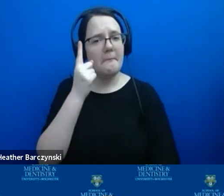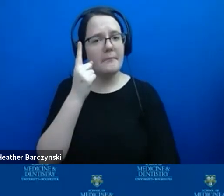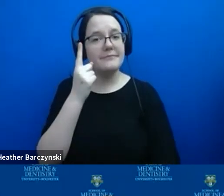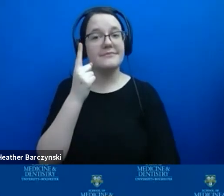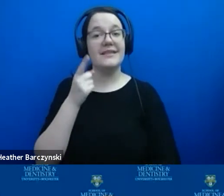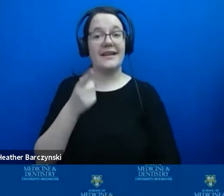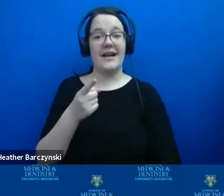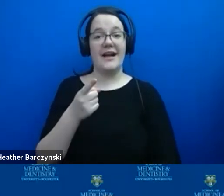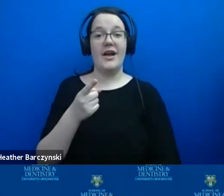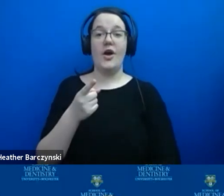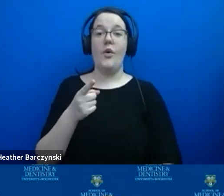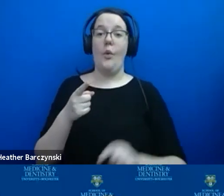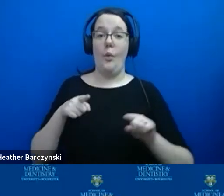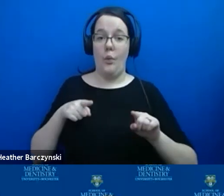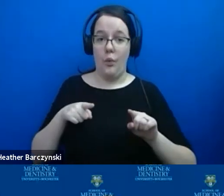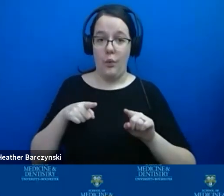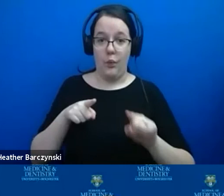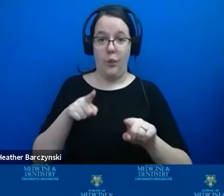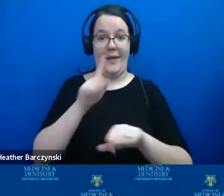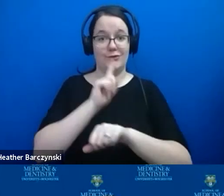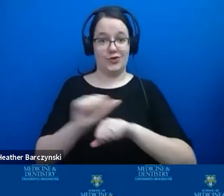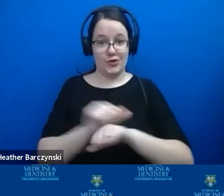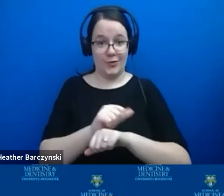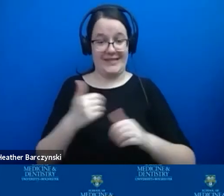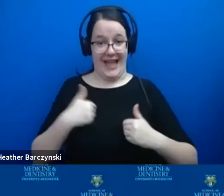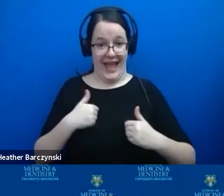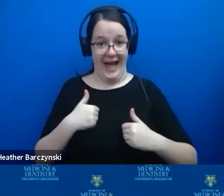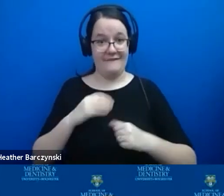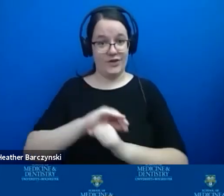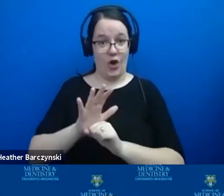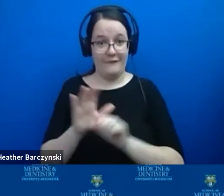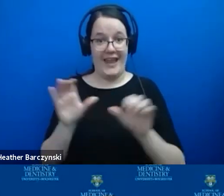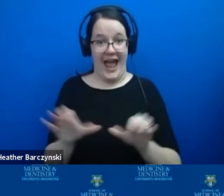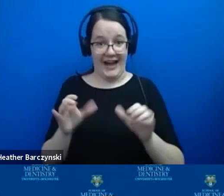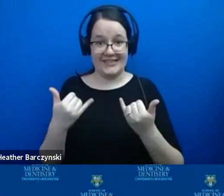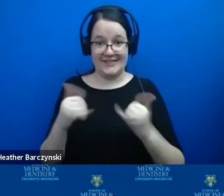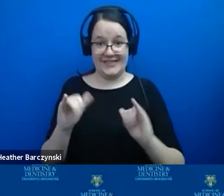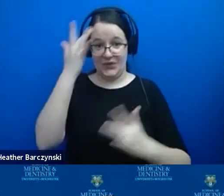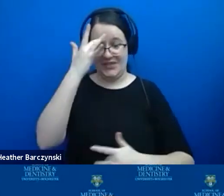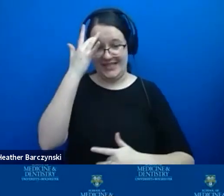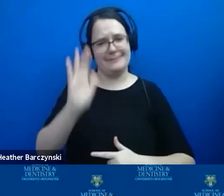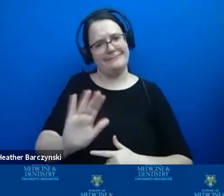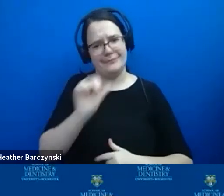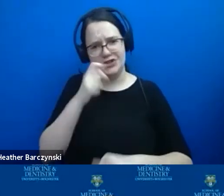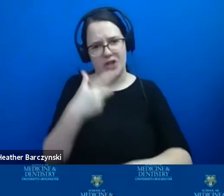vaccinated while they have active cova disease so if you are um if you've just been diagnosed with